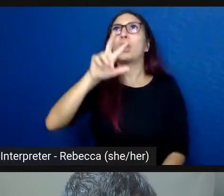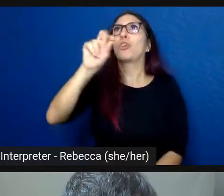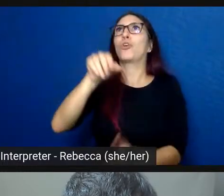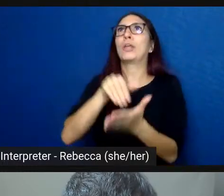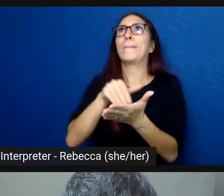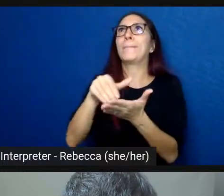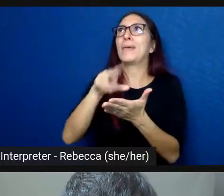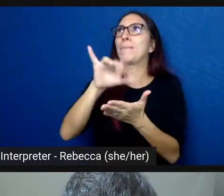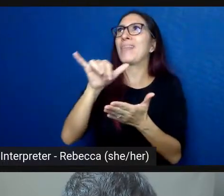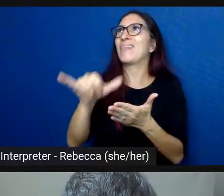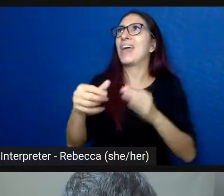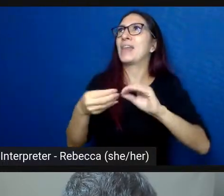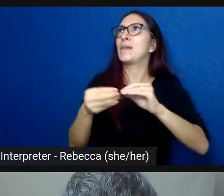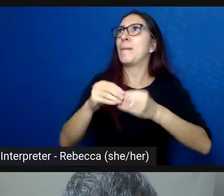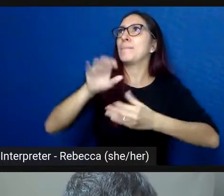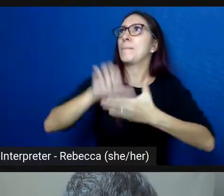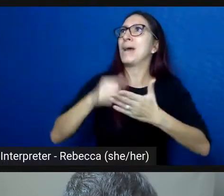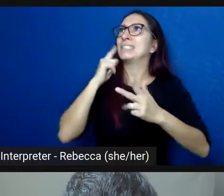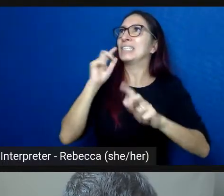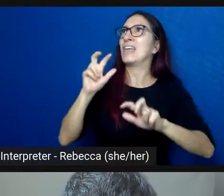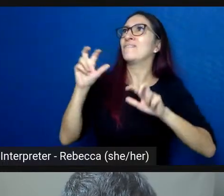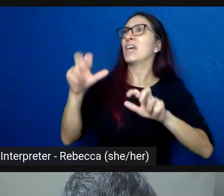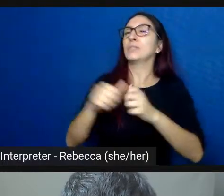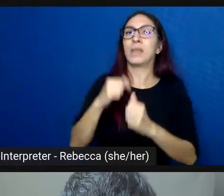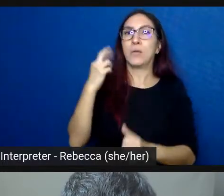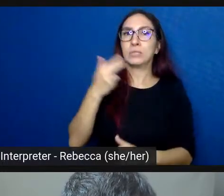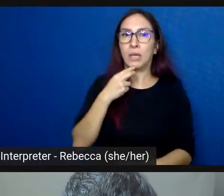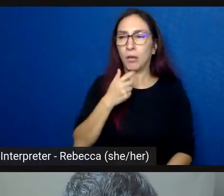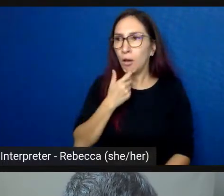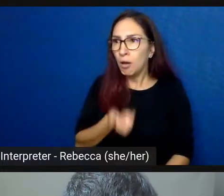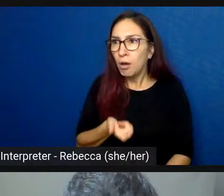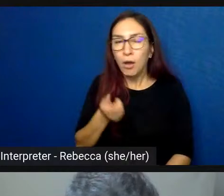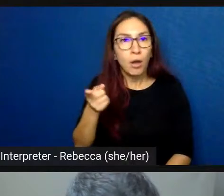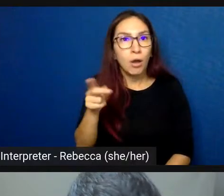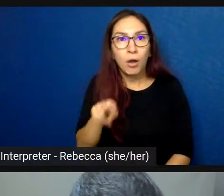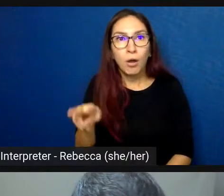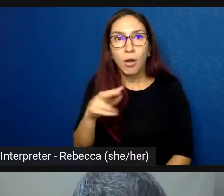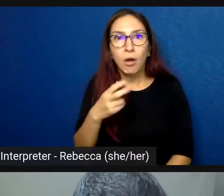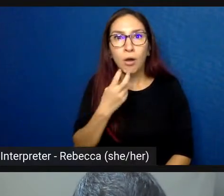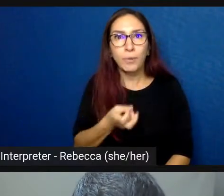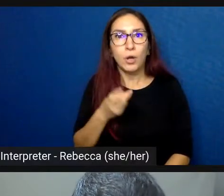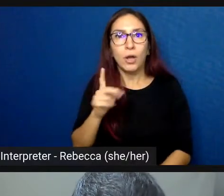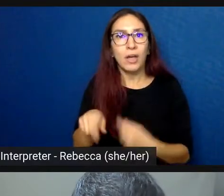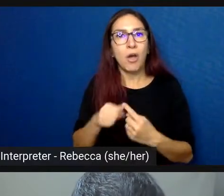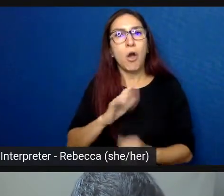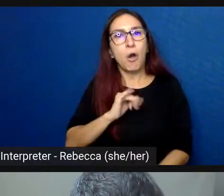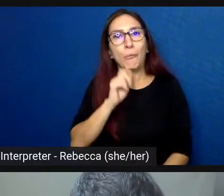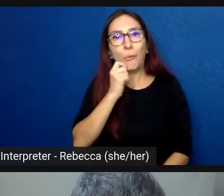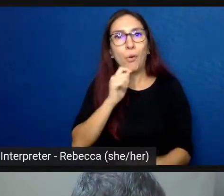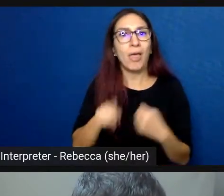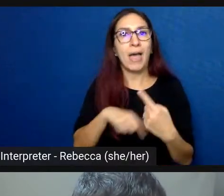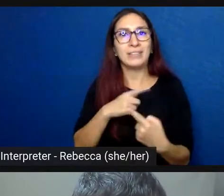very naïve calculations come so I would vied 13,000,000 by that number and minus the investment.